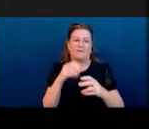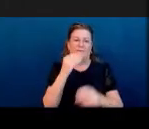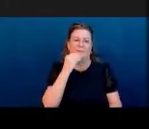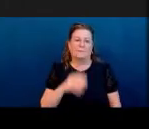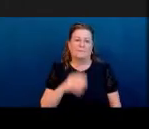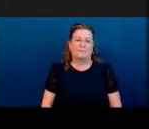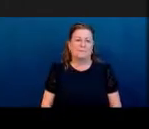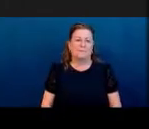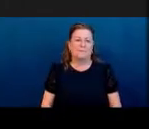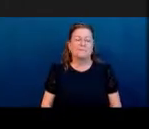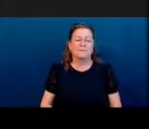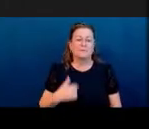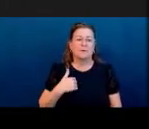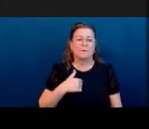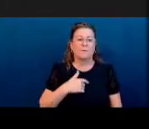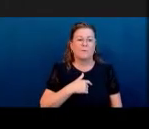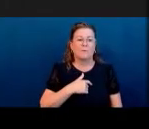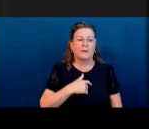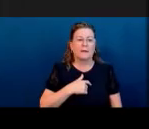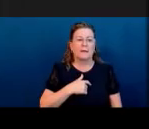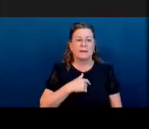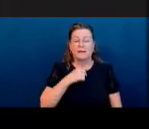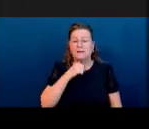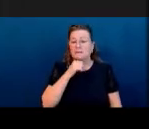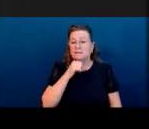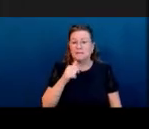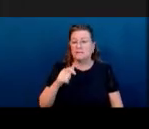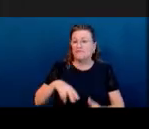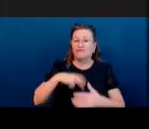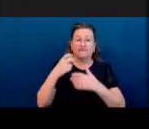we took a we didn't jump right into feeding. We worked on